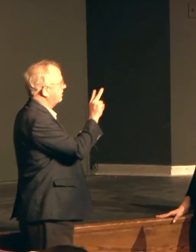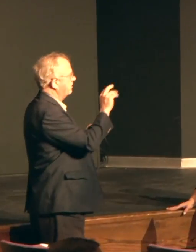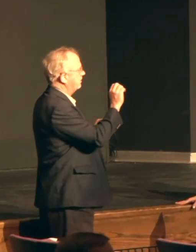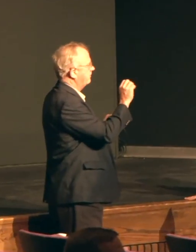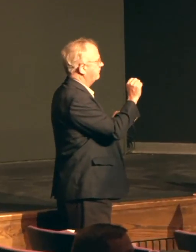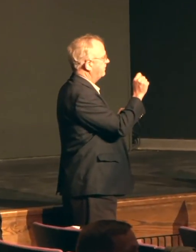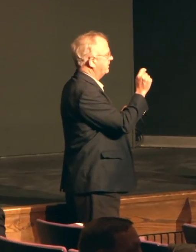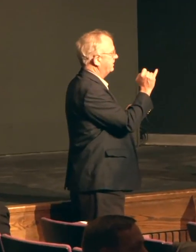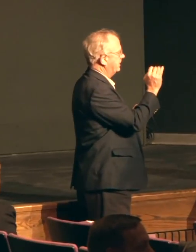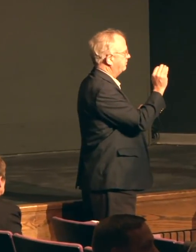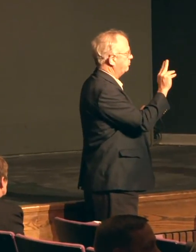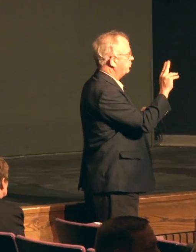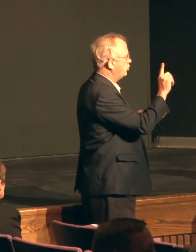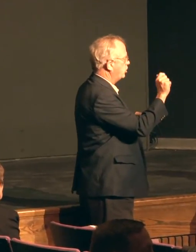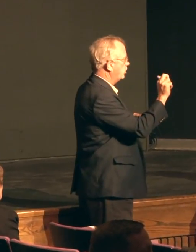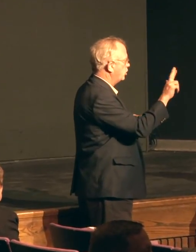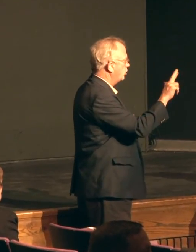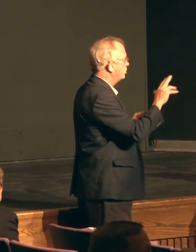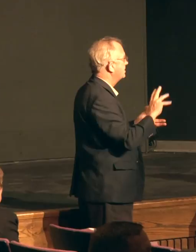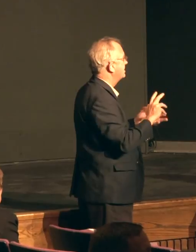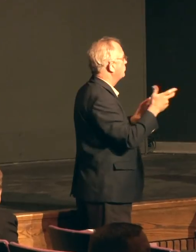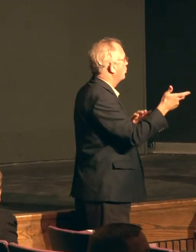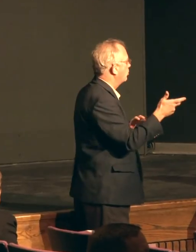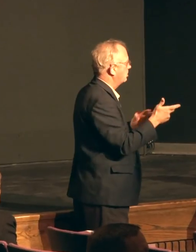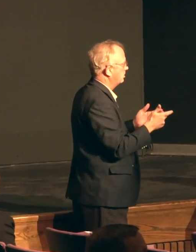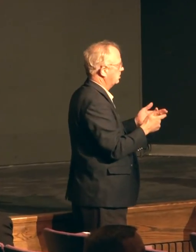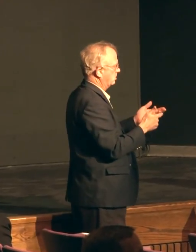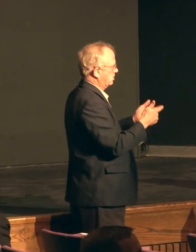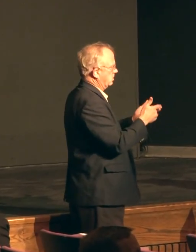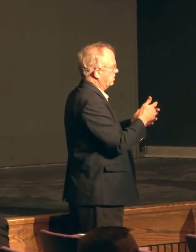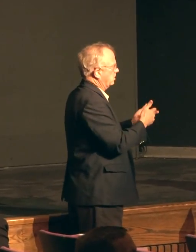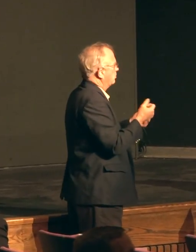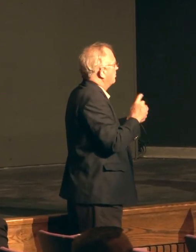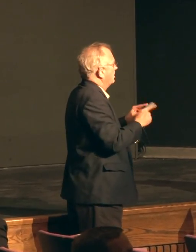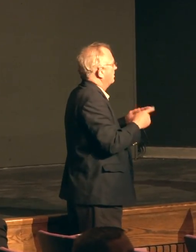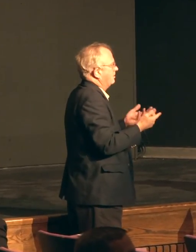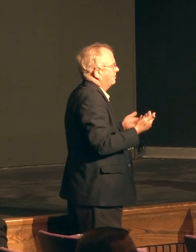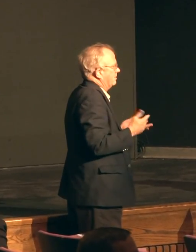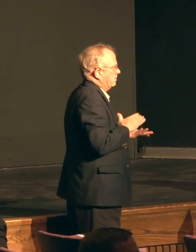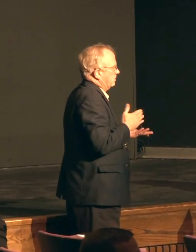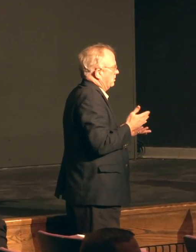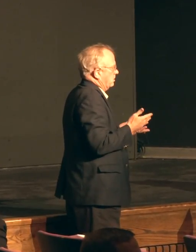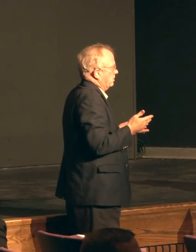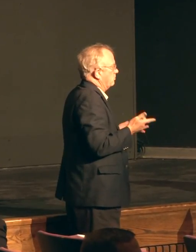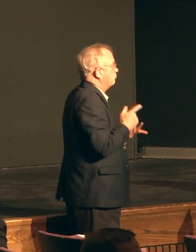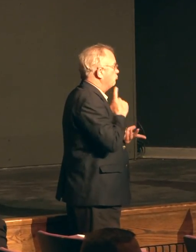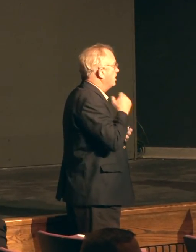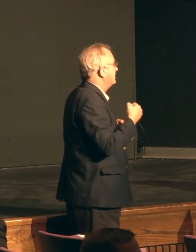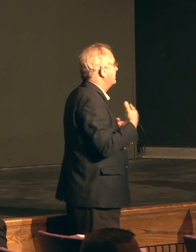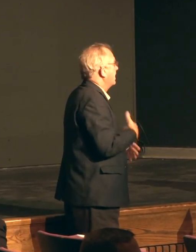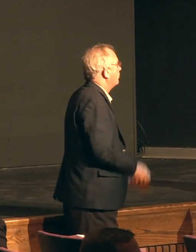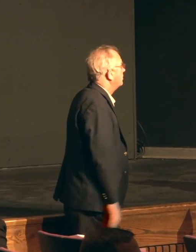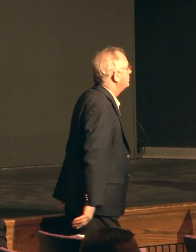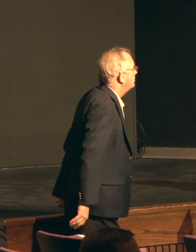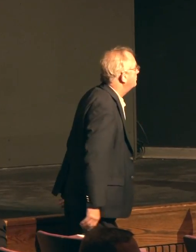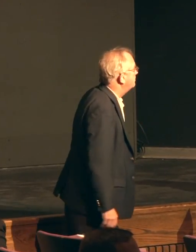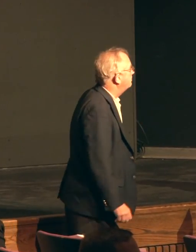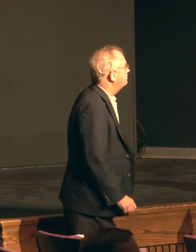communication disorders, vestibular disorder,